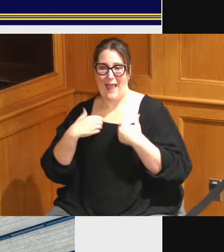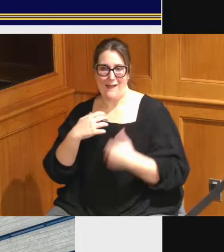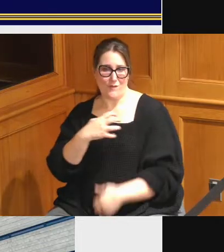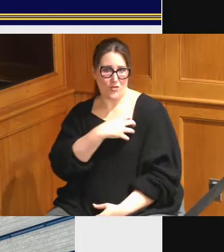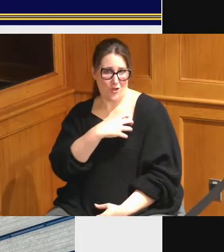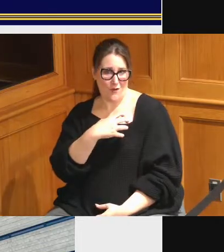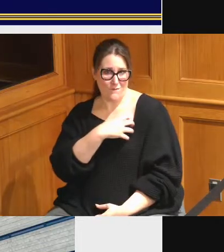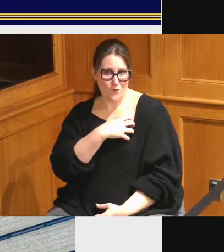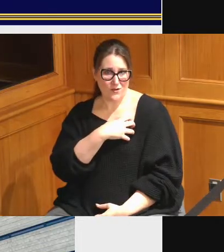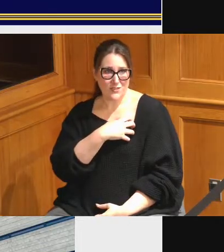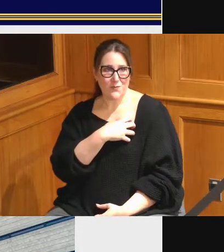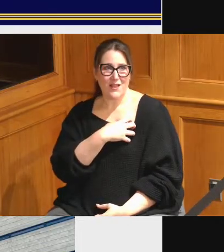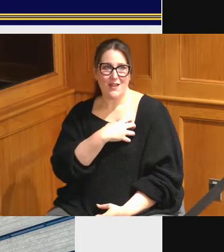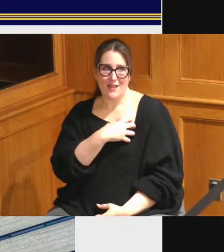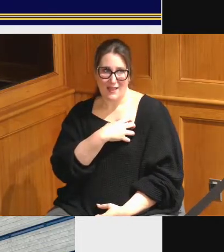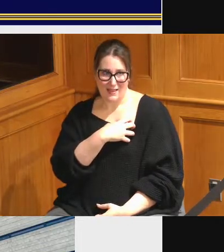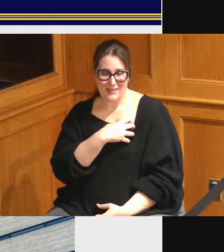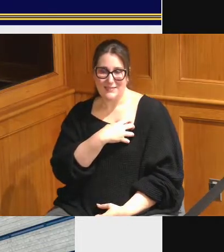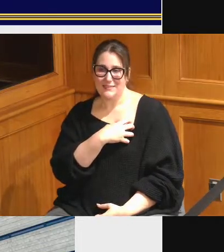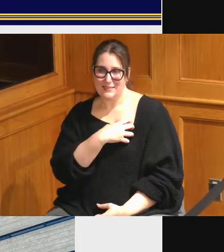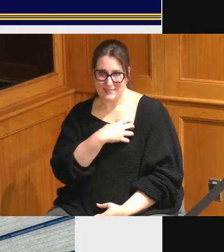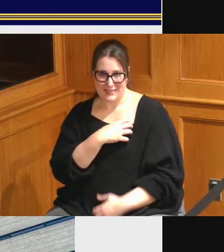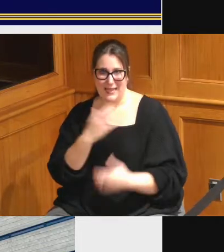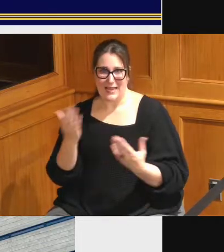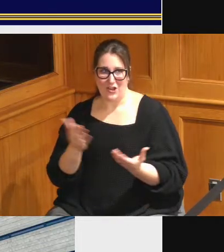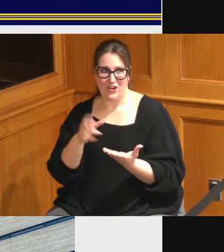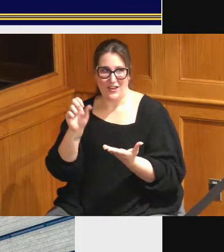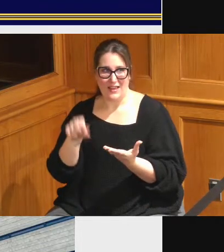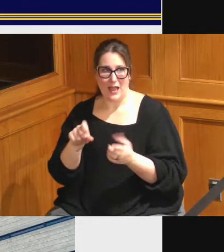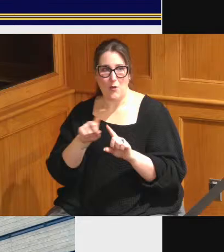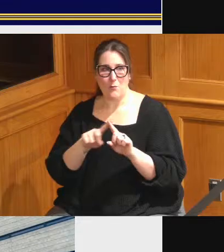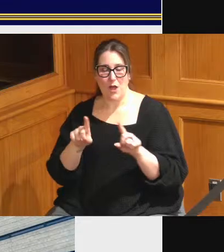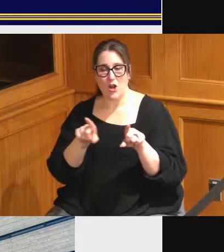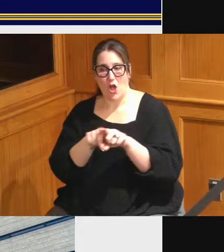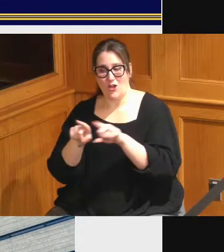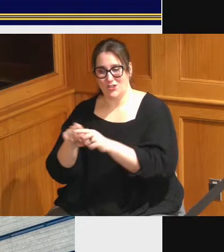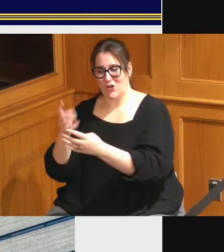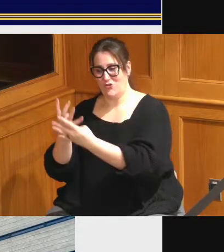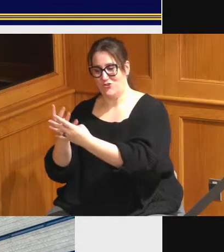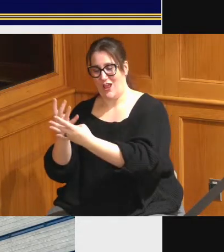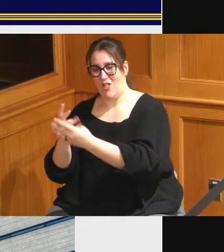robust law enforcement in the county, but also of course the jail, third largest jail in the state